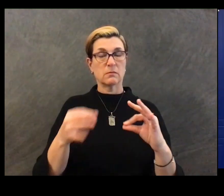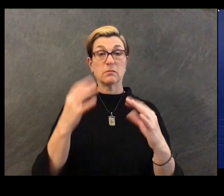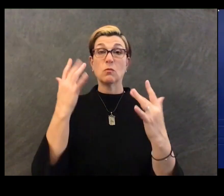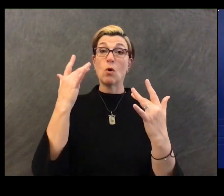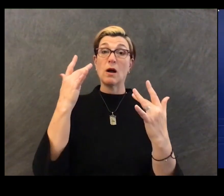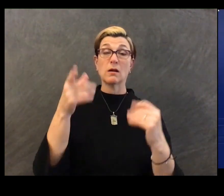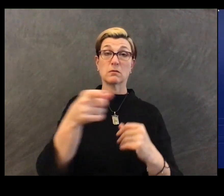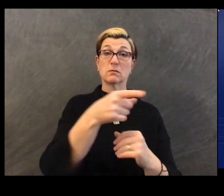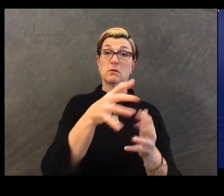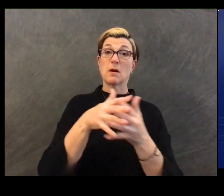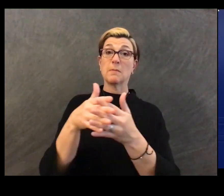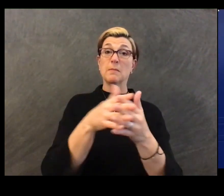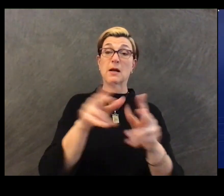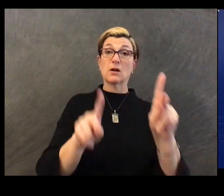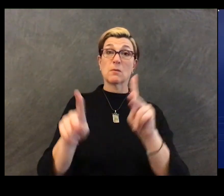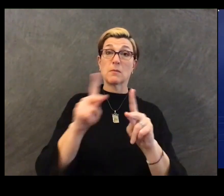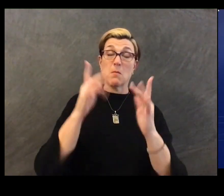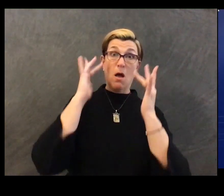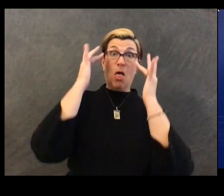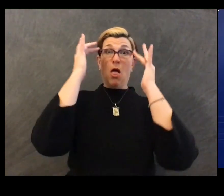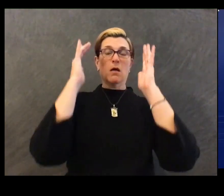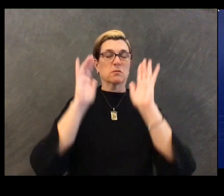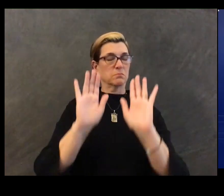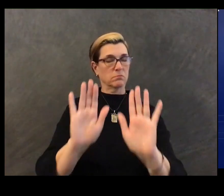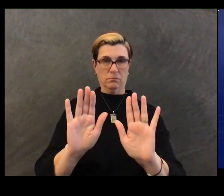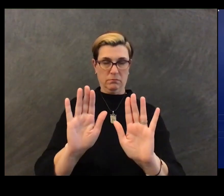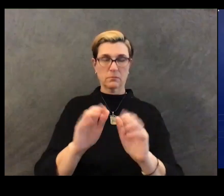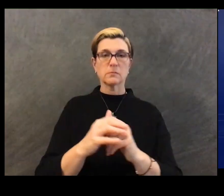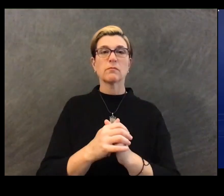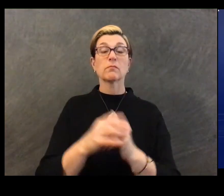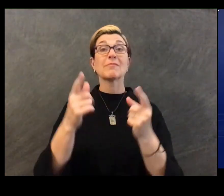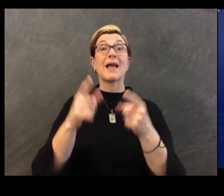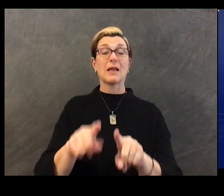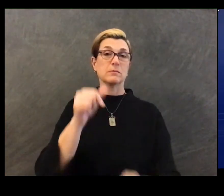commented yesterday that there was a possibility of the fall/winter